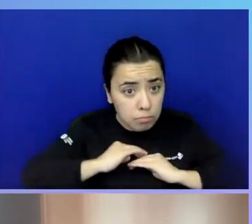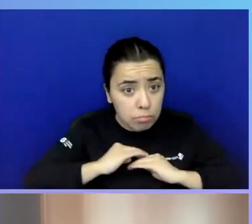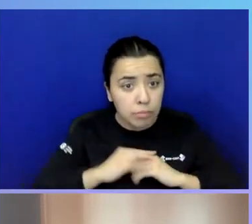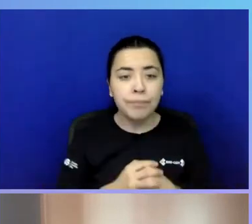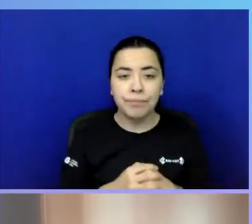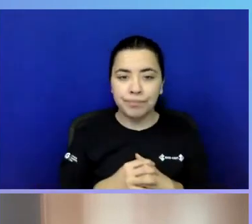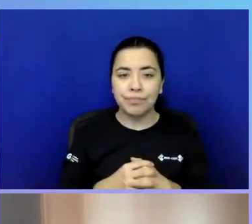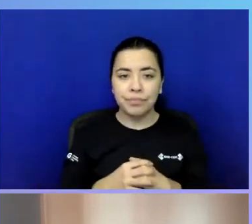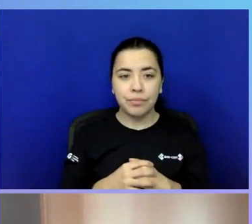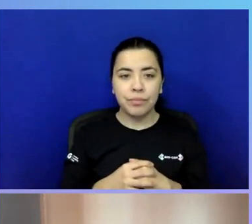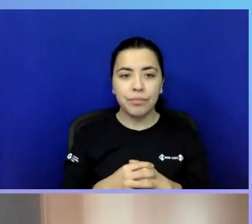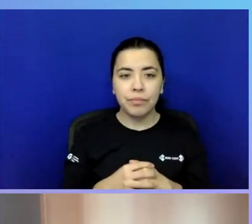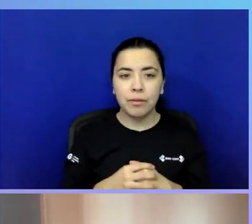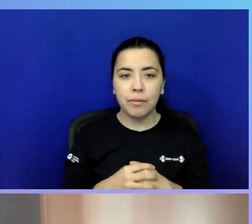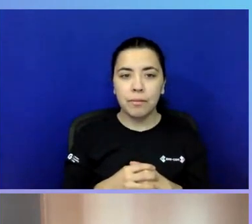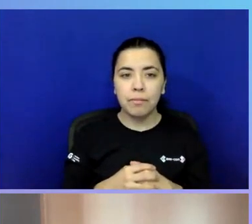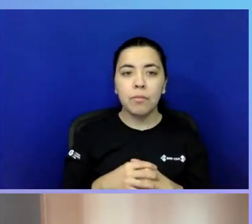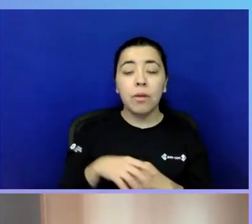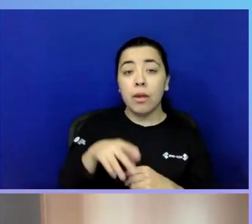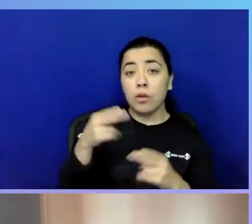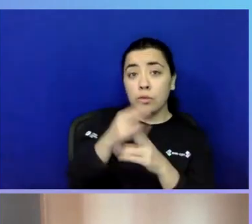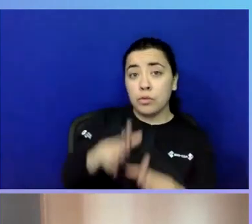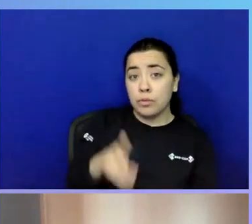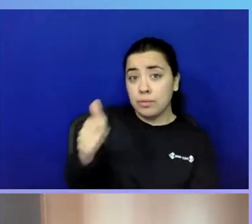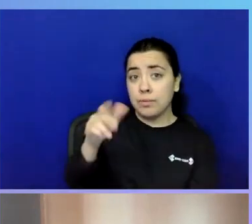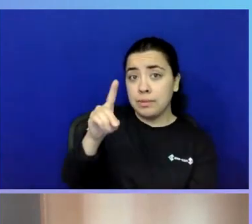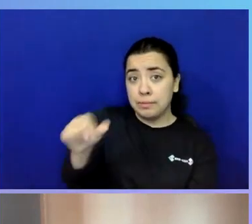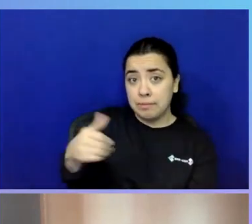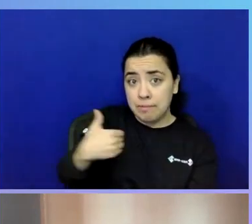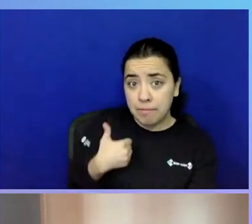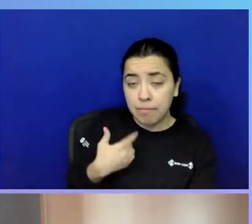progress stepper at the top. This is a custom component. We